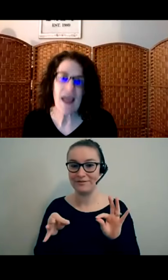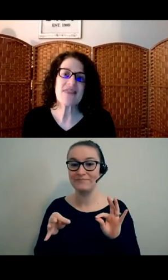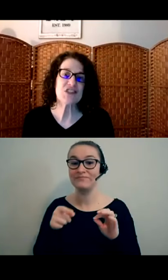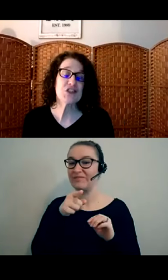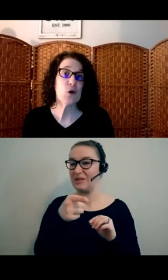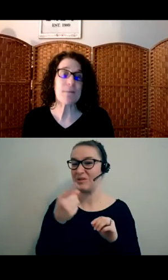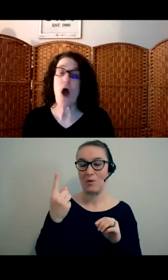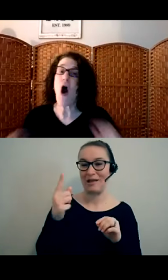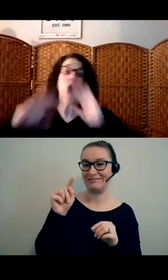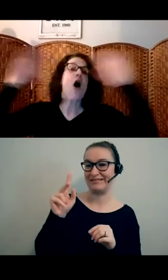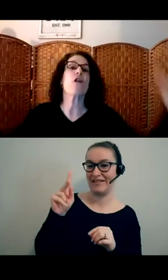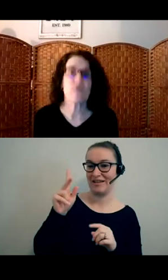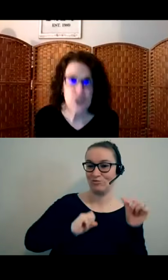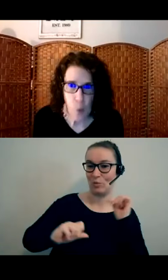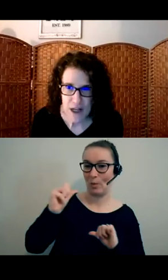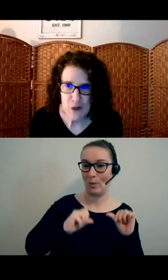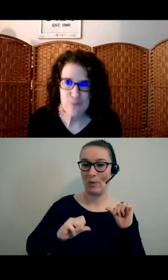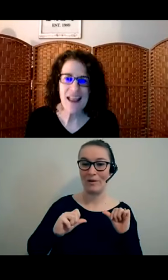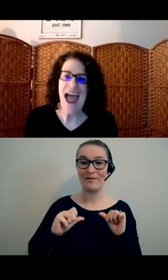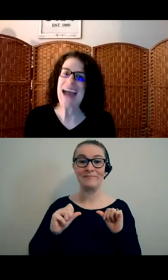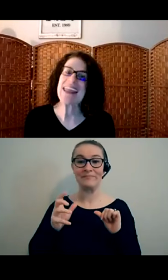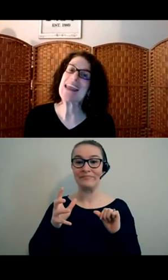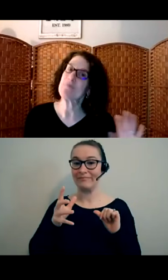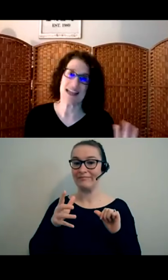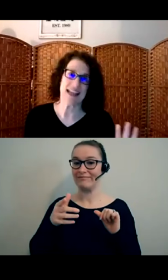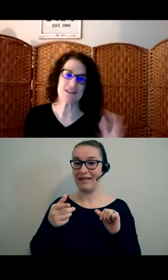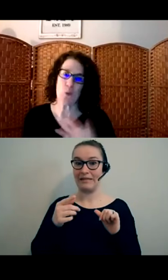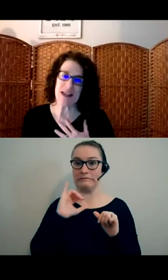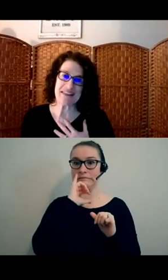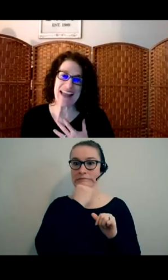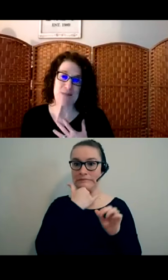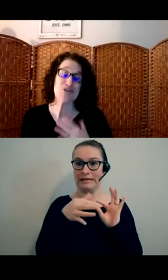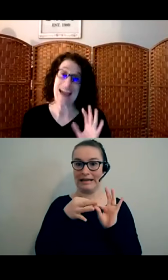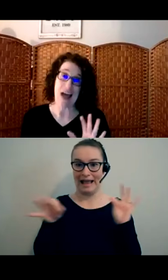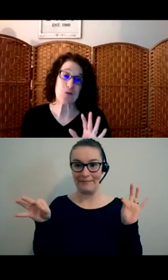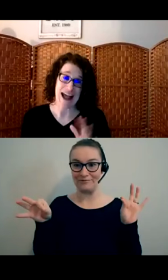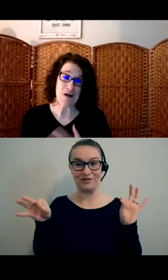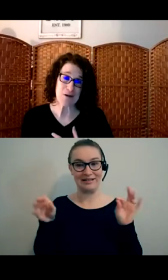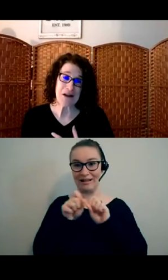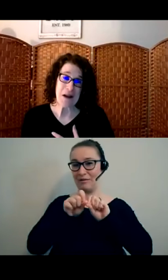that showed up all over Twitter. I can't begin to read the captions out loud